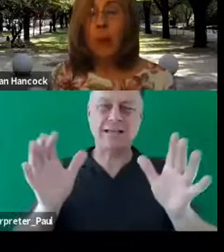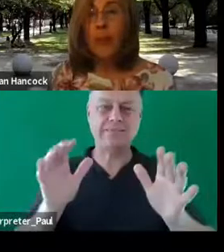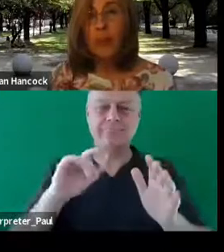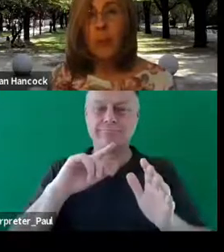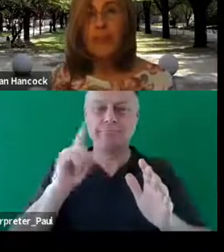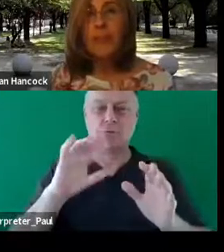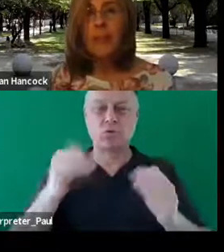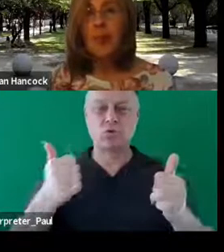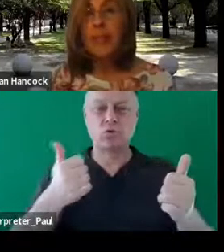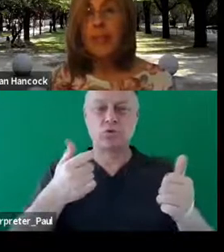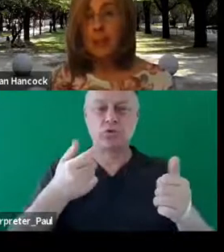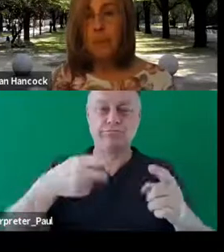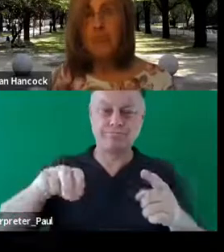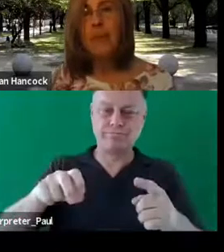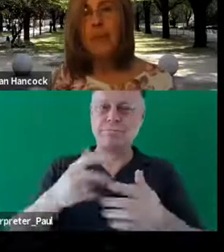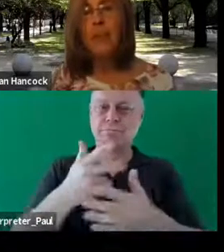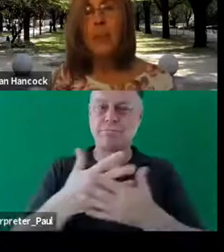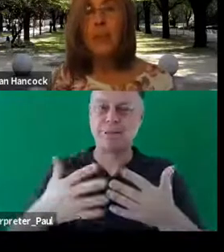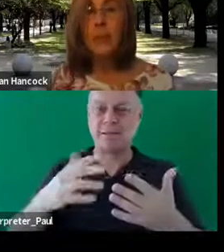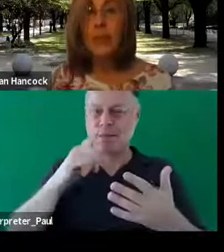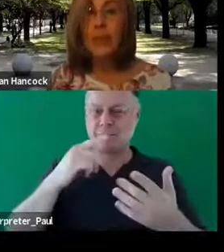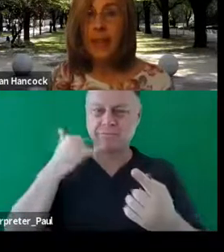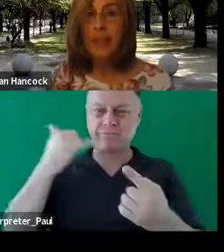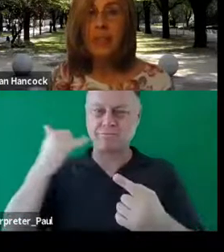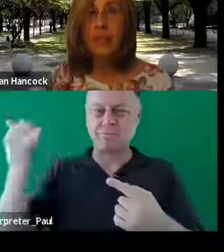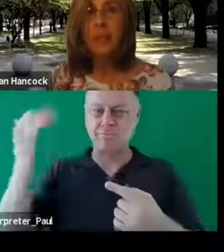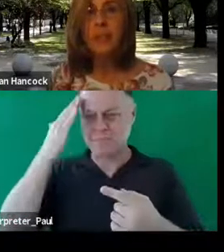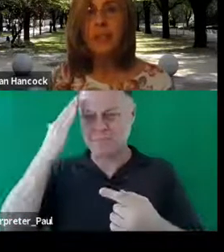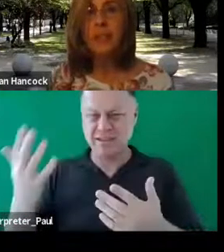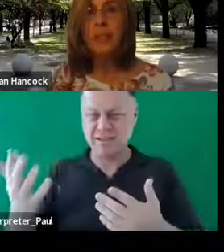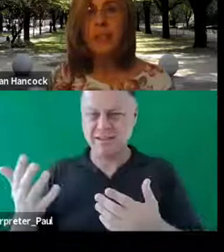the head of the residence contacting the mother, the university was unable to develop strategies to